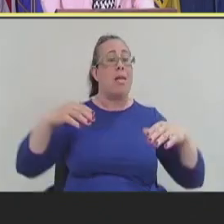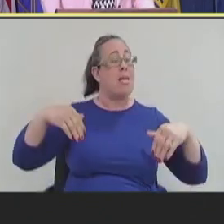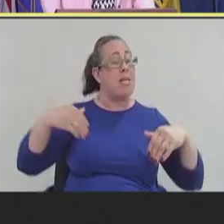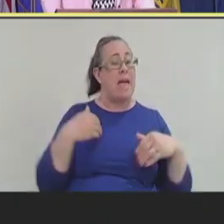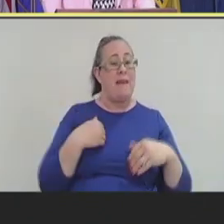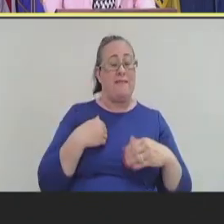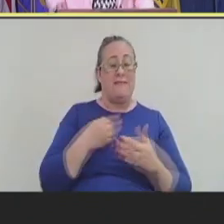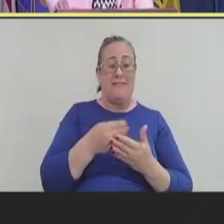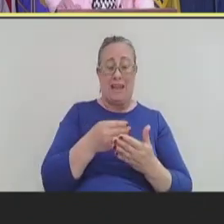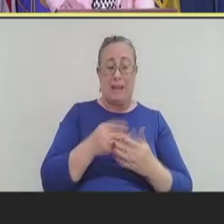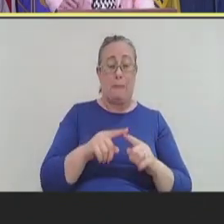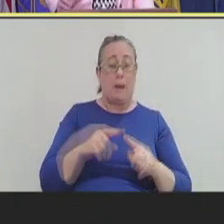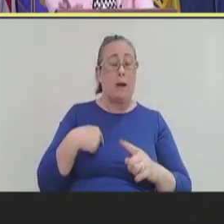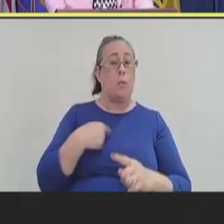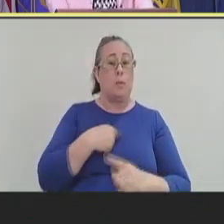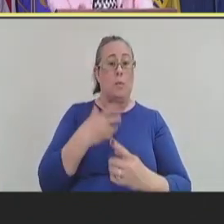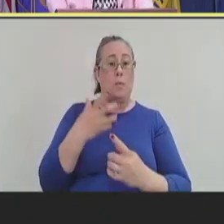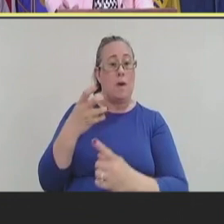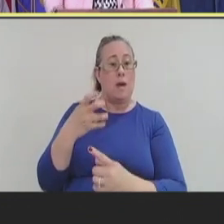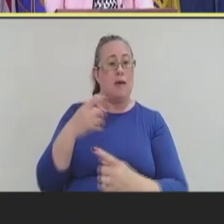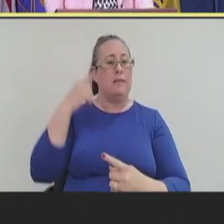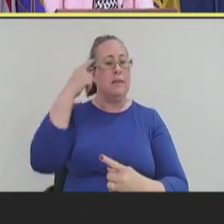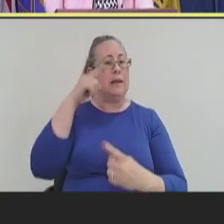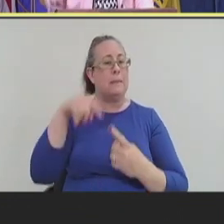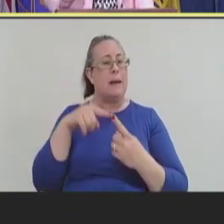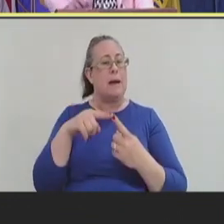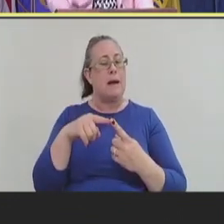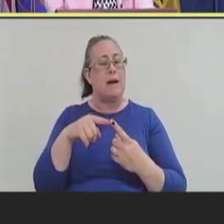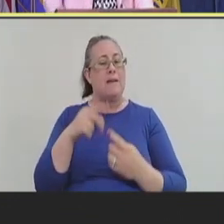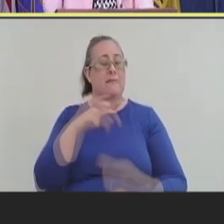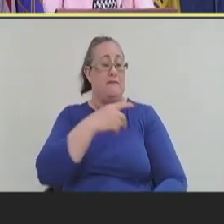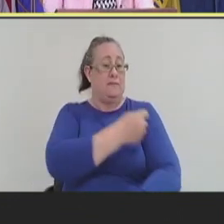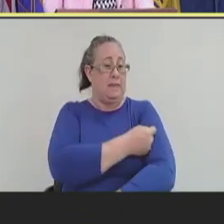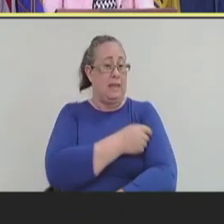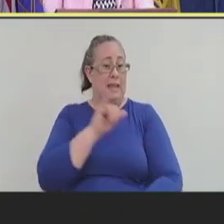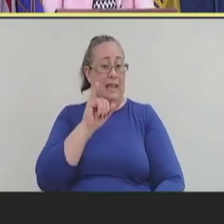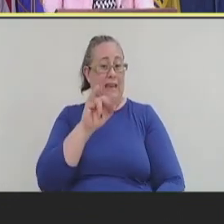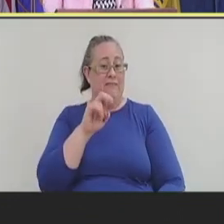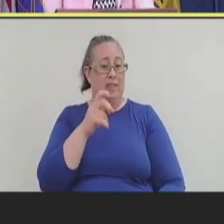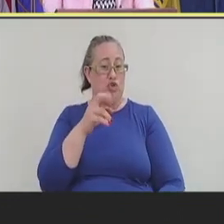about how vaccine inventories are managed and how that information is shared back and forth.